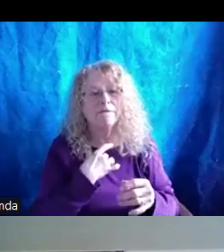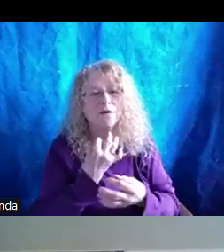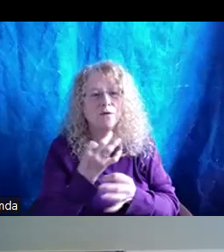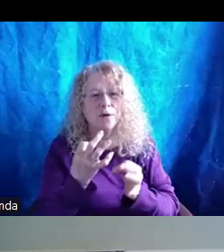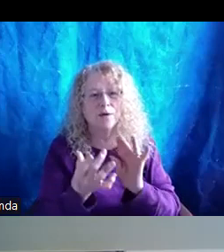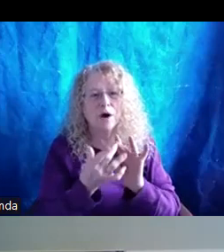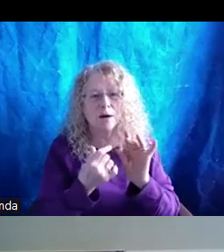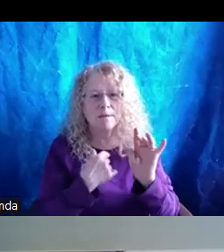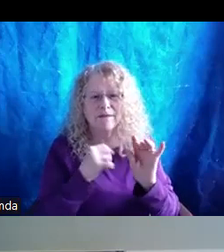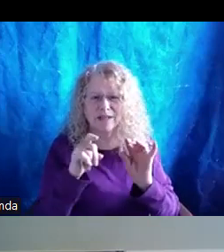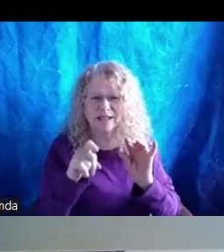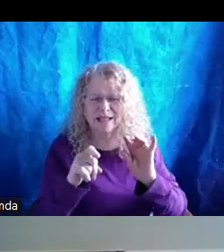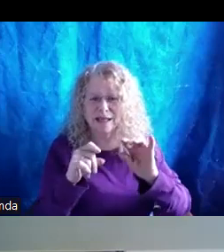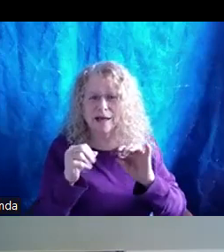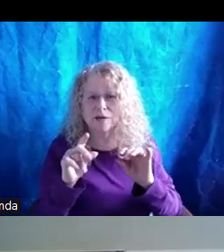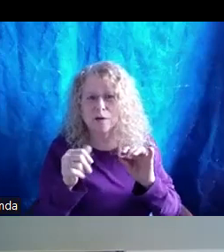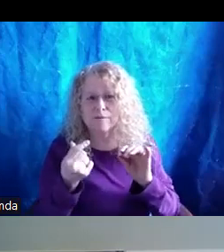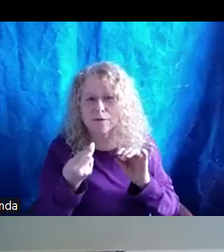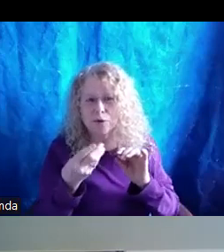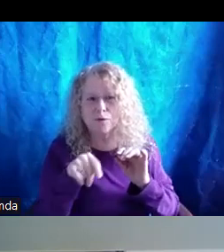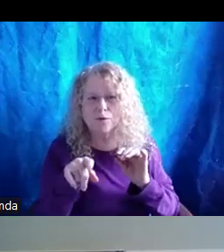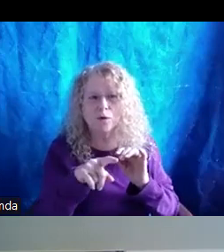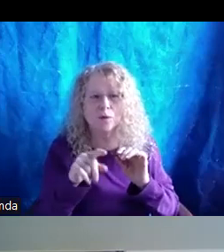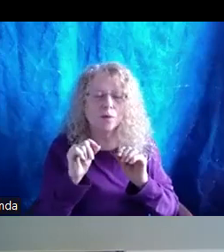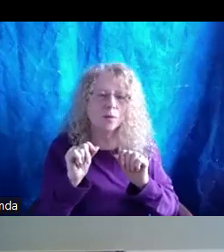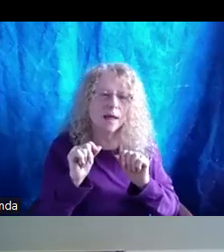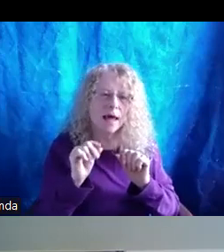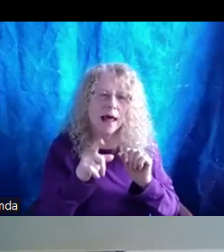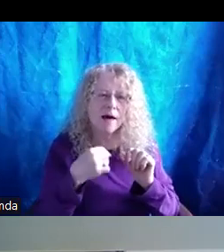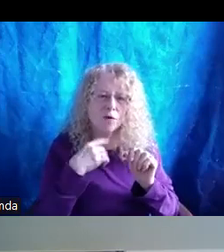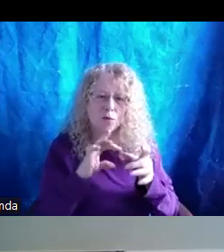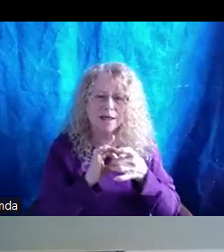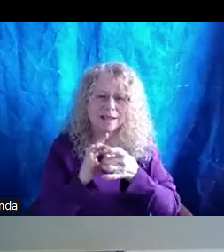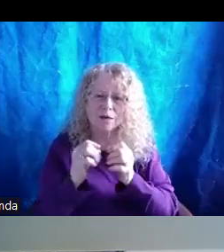IF IT IS JUST A FEW OF YOU WE COULD ABSOLUTELY GET YOU HOOKED UP WITH MARIYA AND YOU COULD